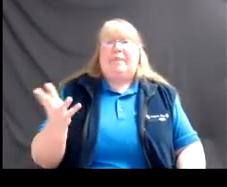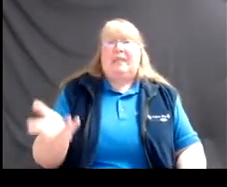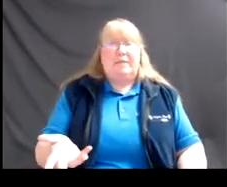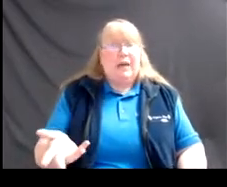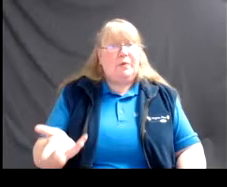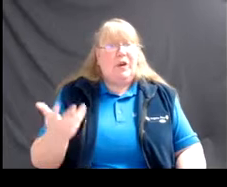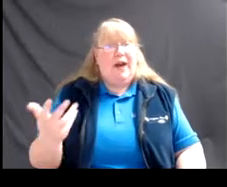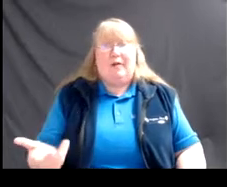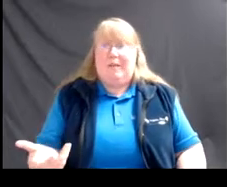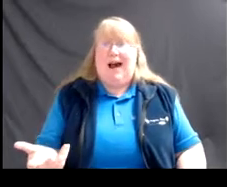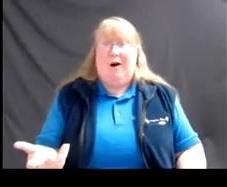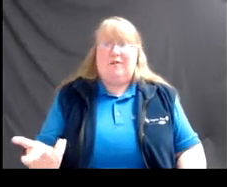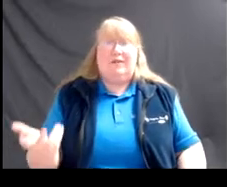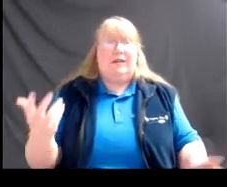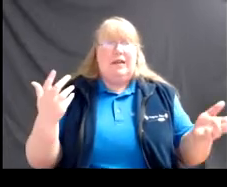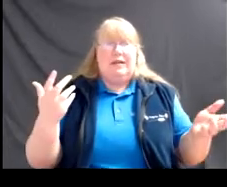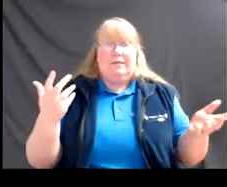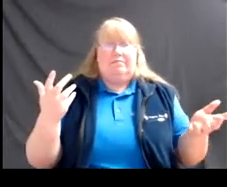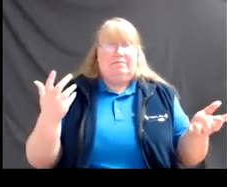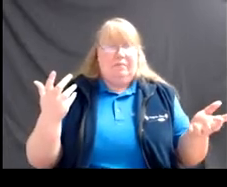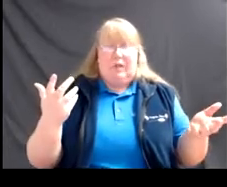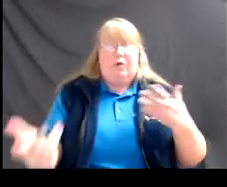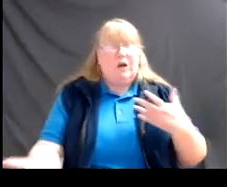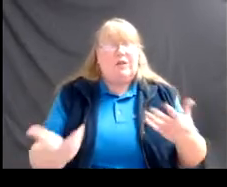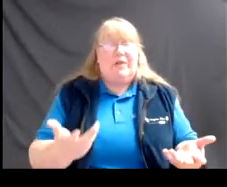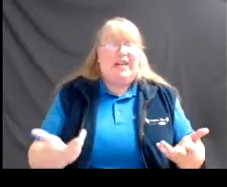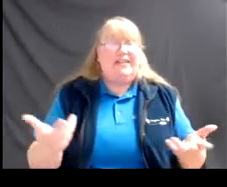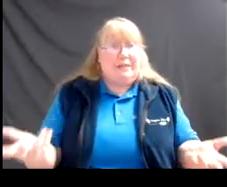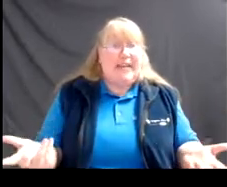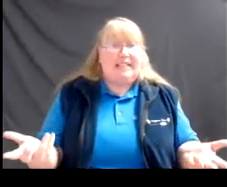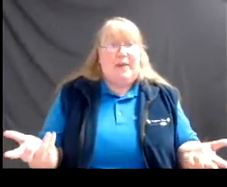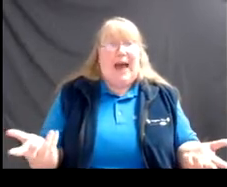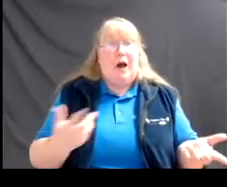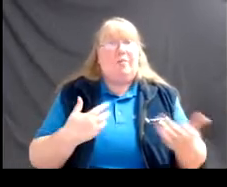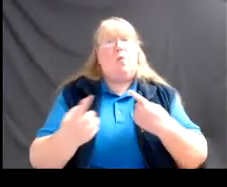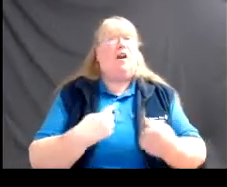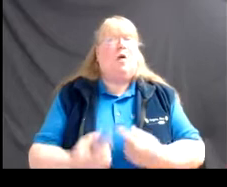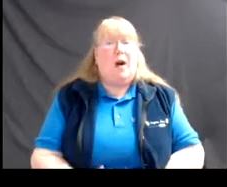Sometimes when you are out and about, you also need some text back up for one-on-one